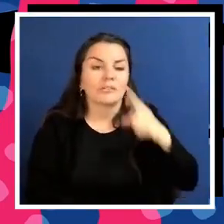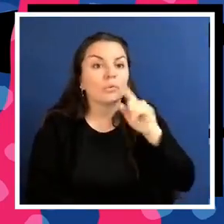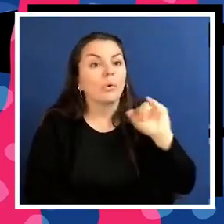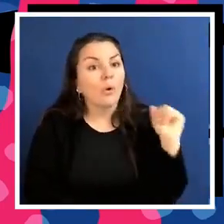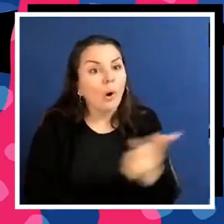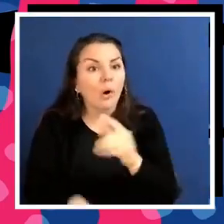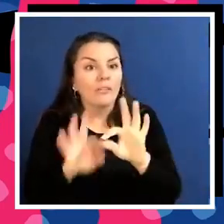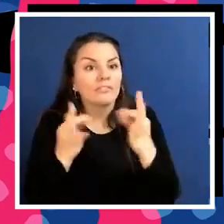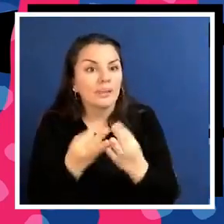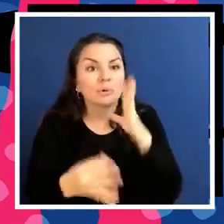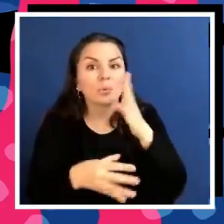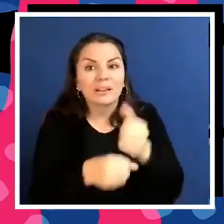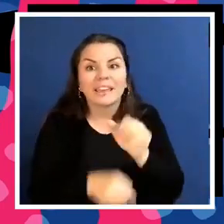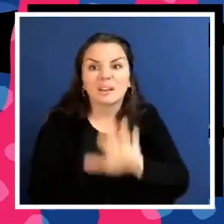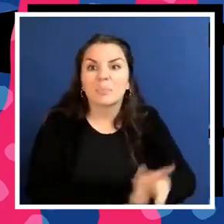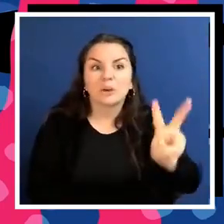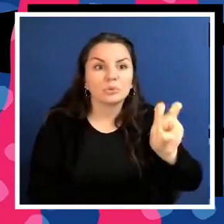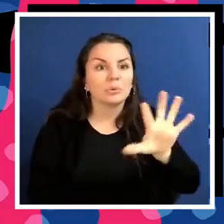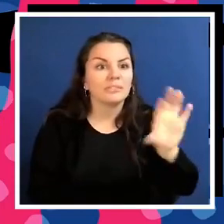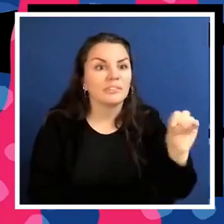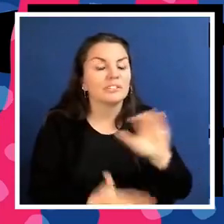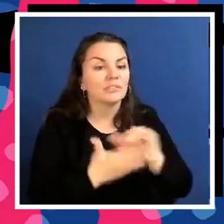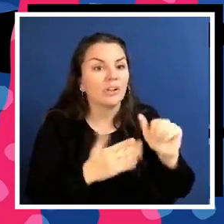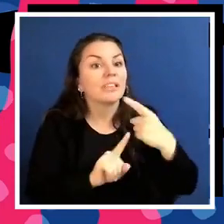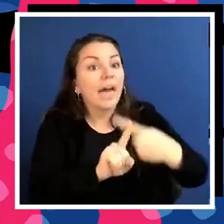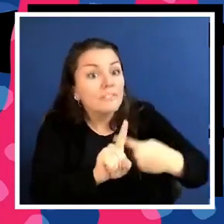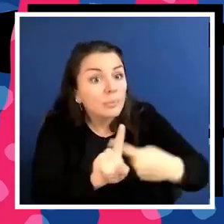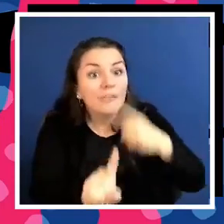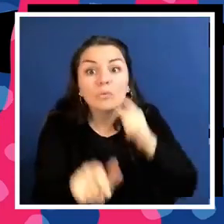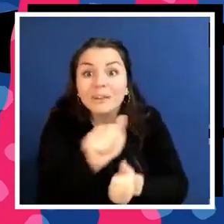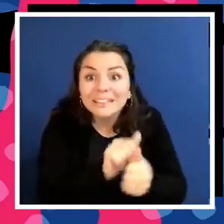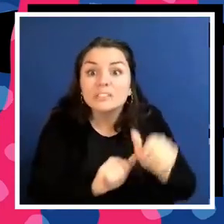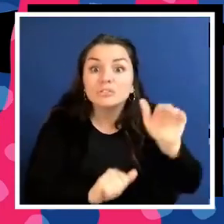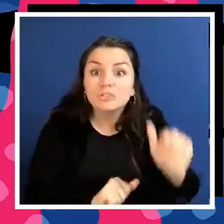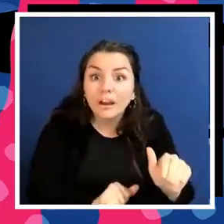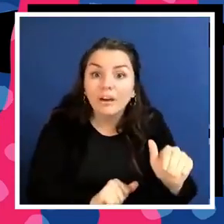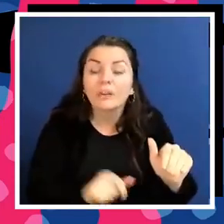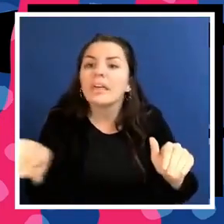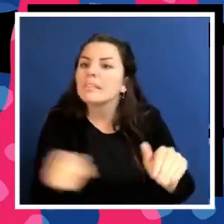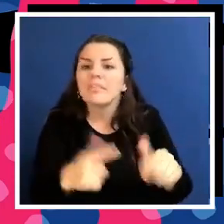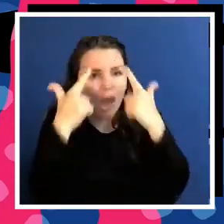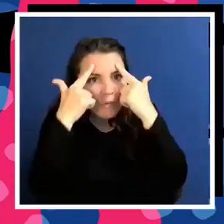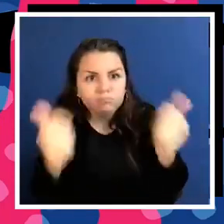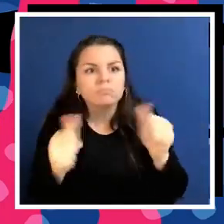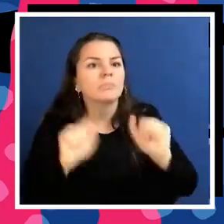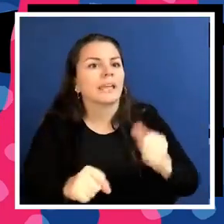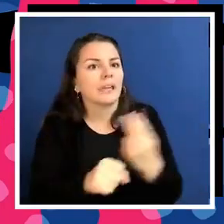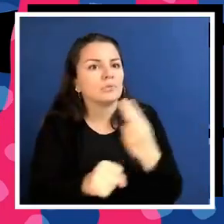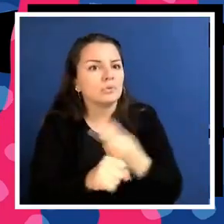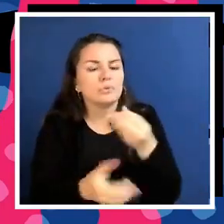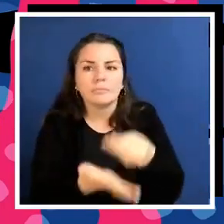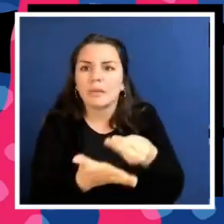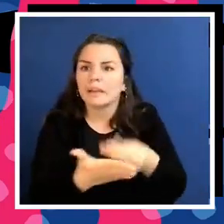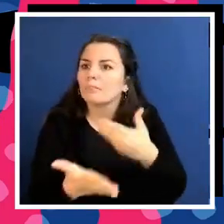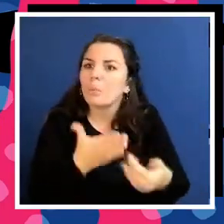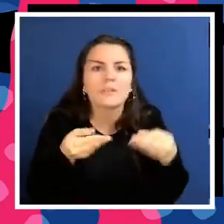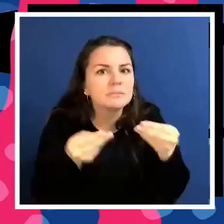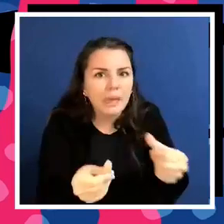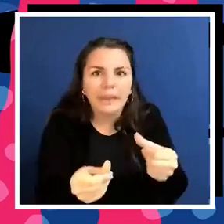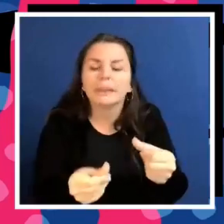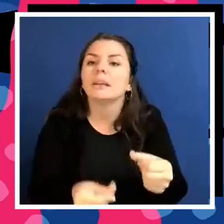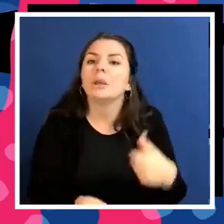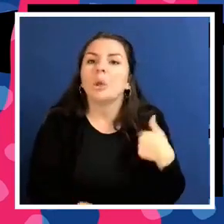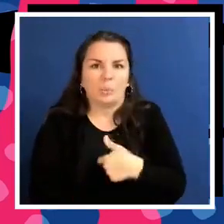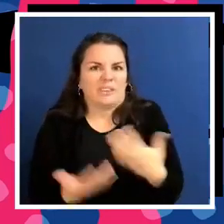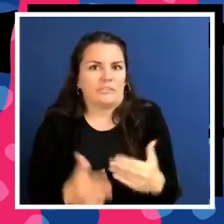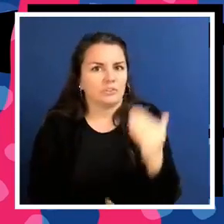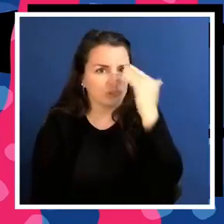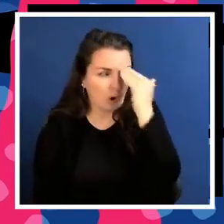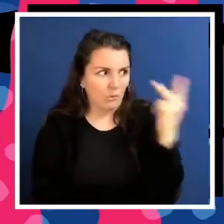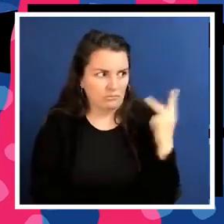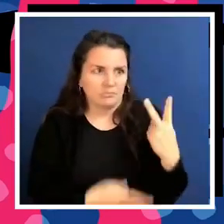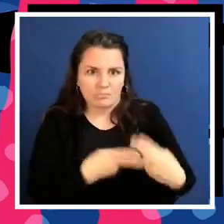I HEAR YOU.